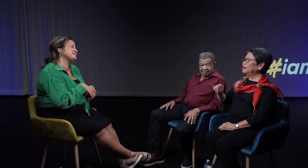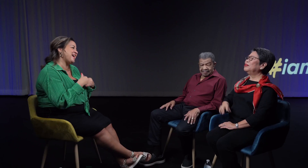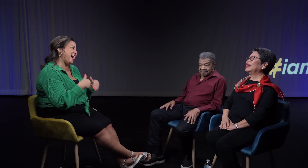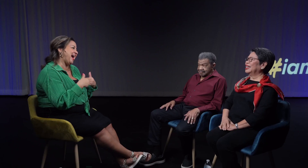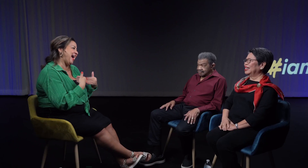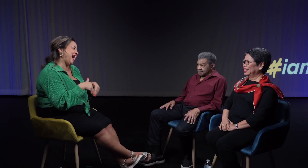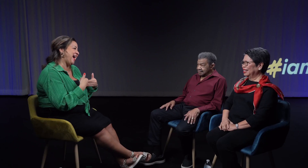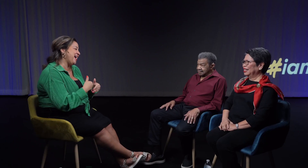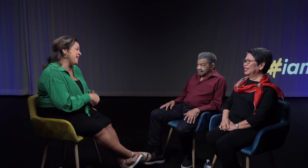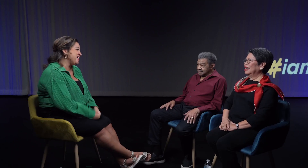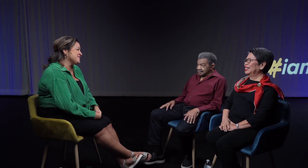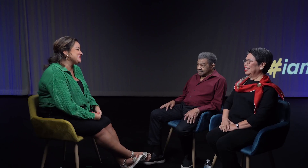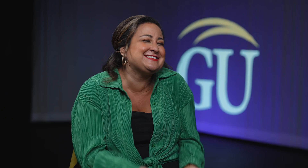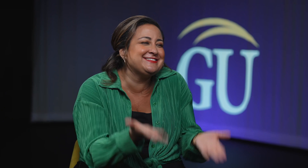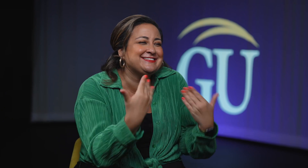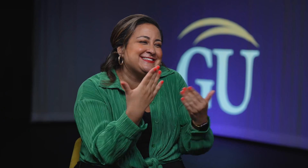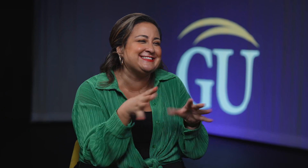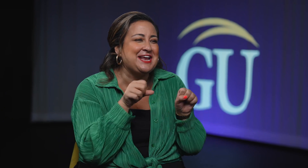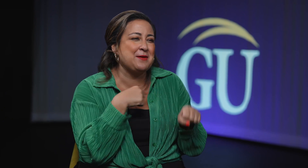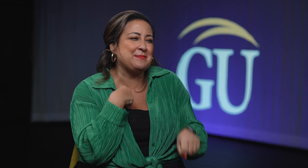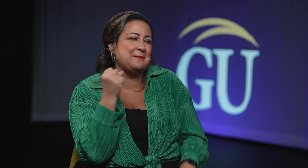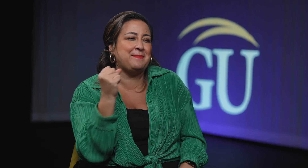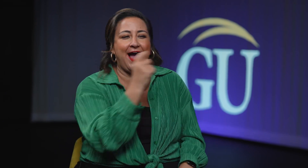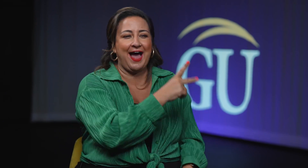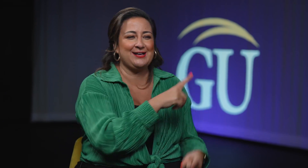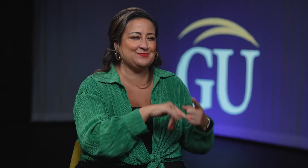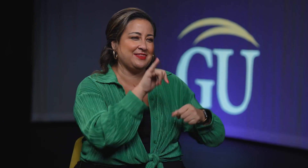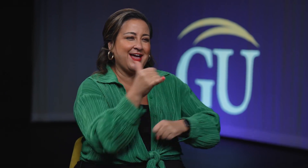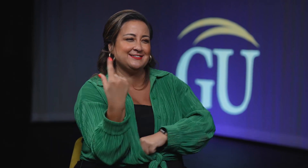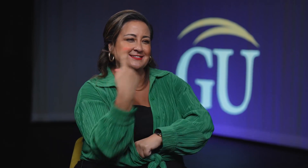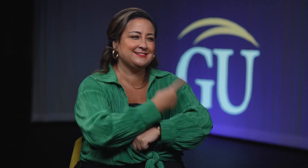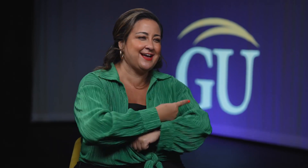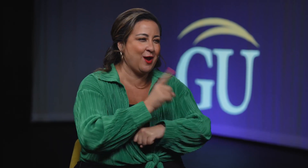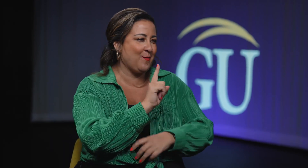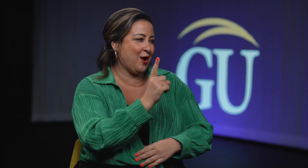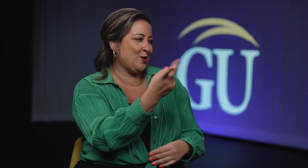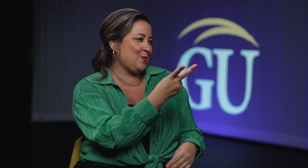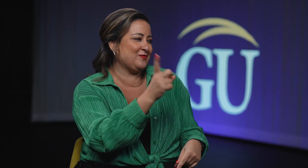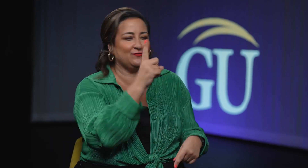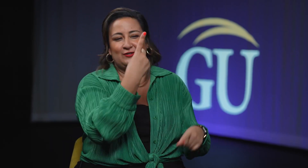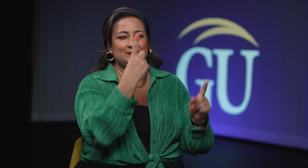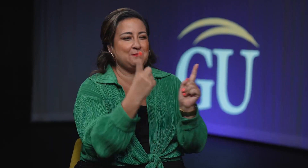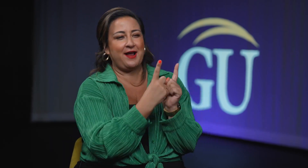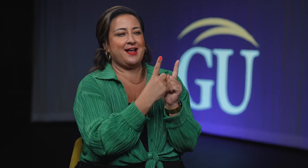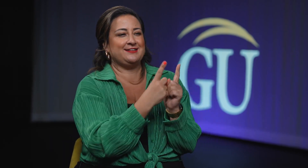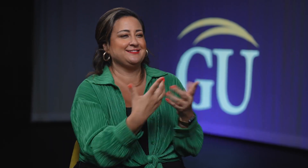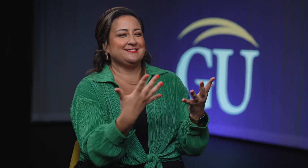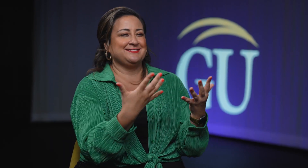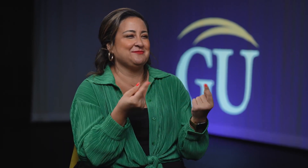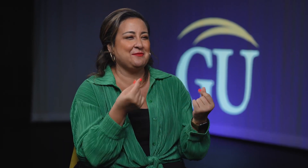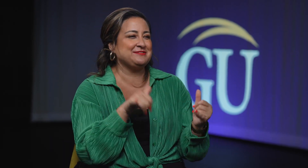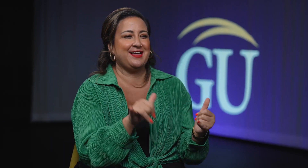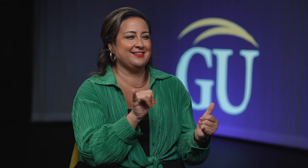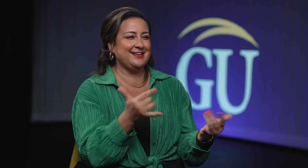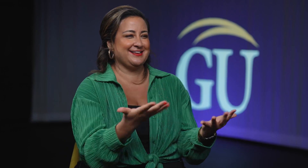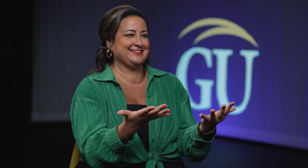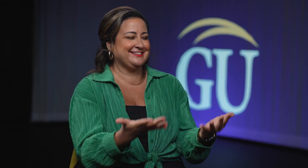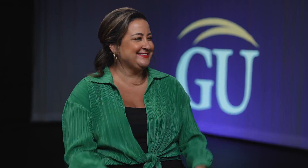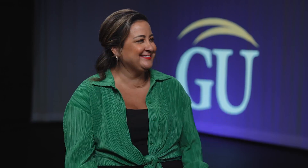Wow., take me back to the day that you two first met. What was that like?